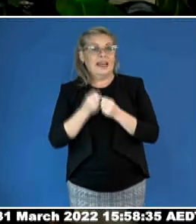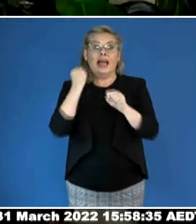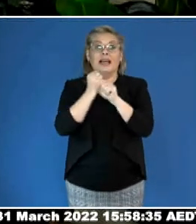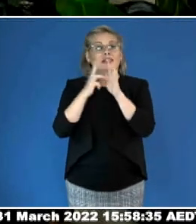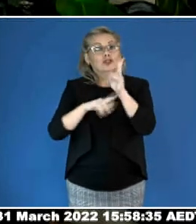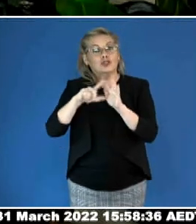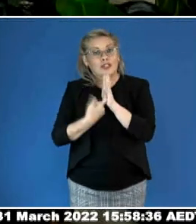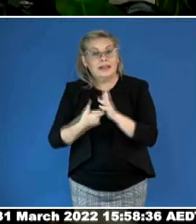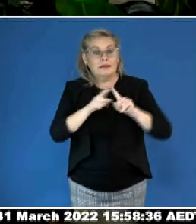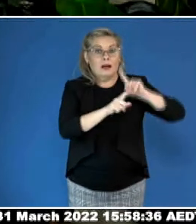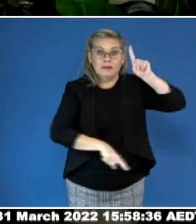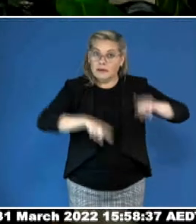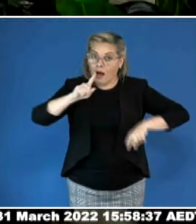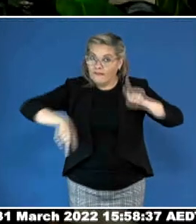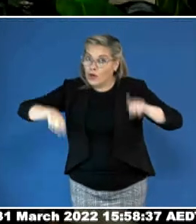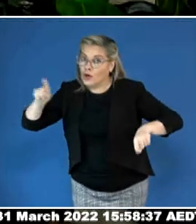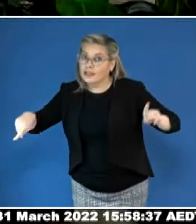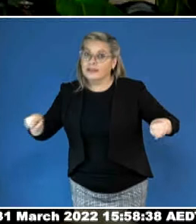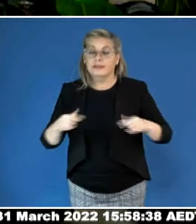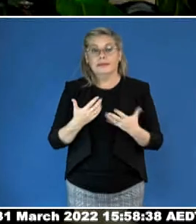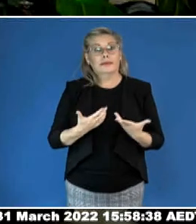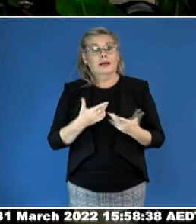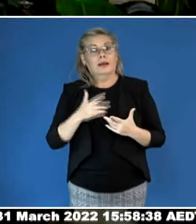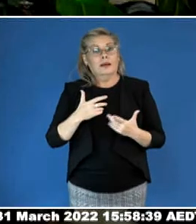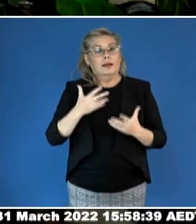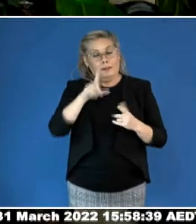recognising the diverse presentation of autism within our community.